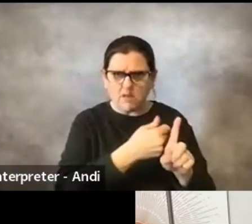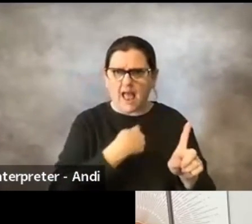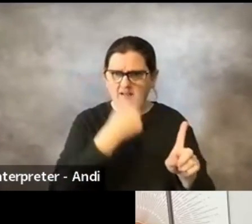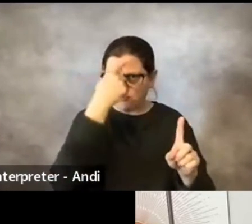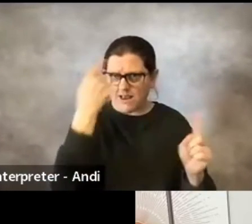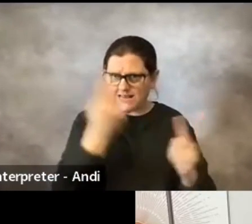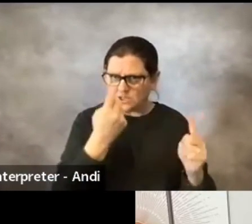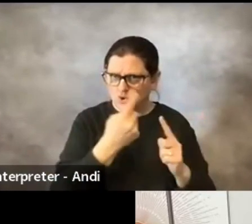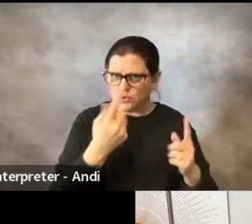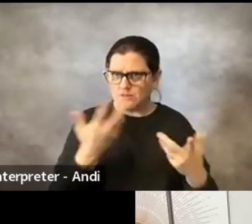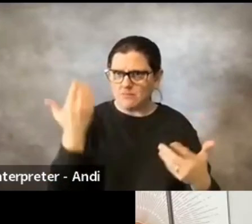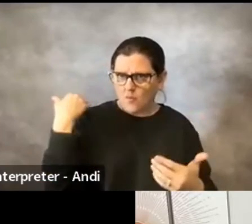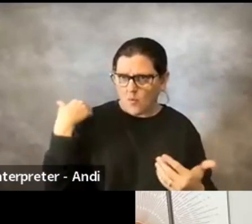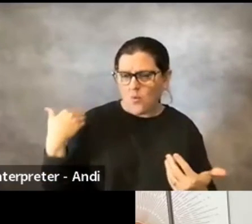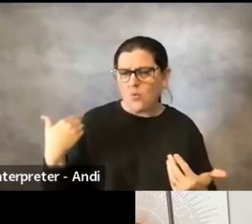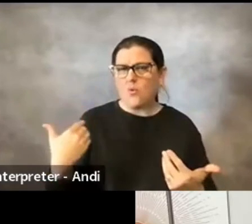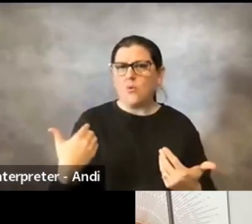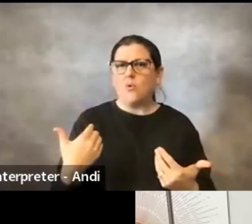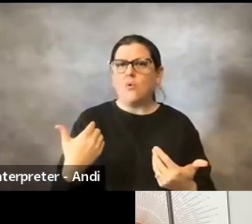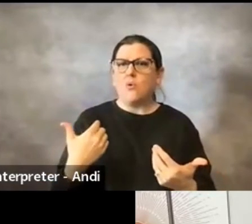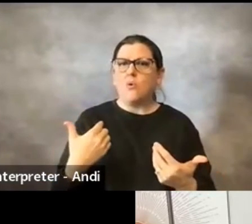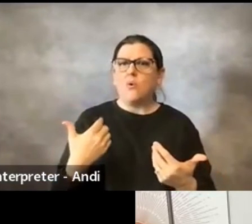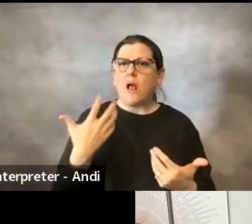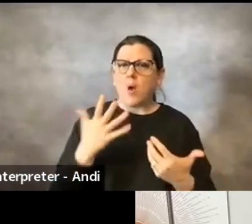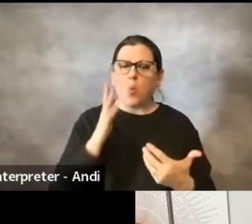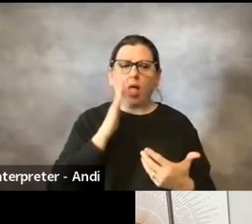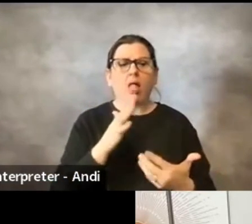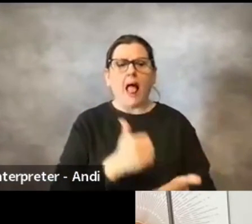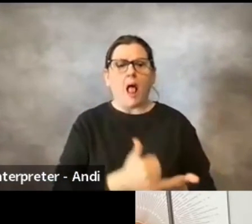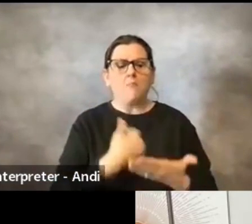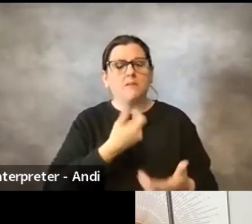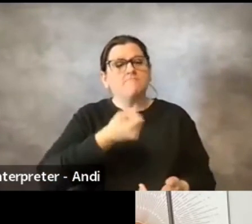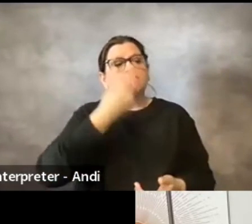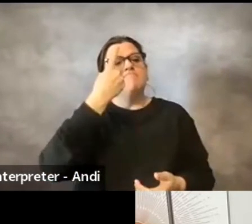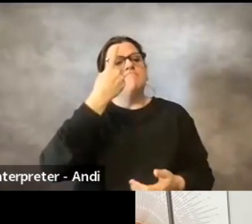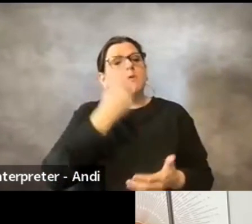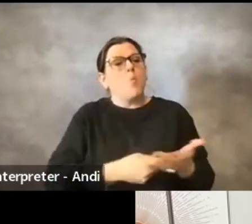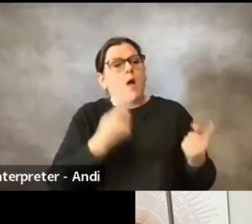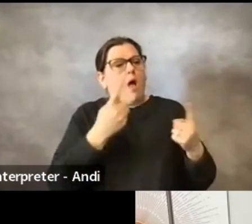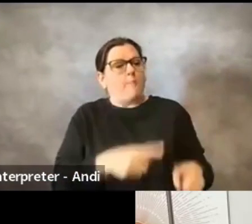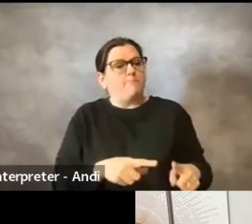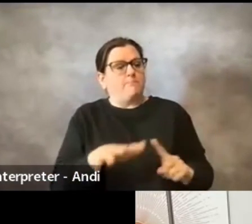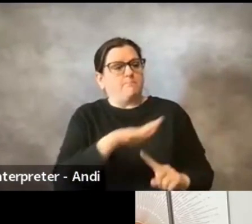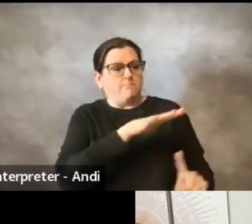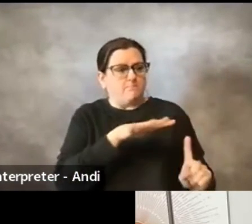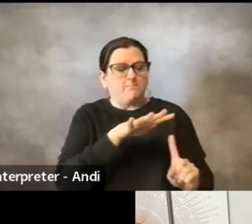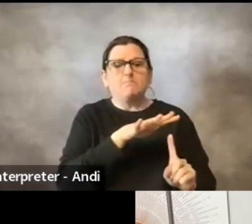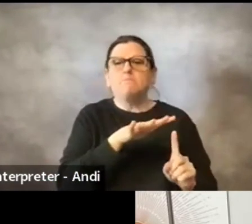experienced a brain injury in the past, that might explain some of the what you're seeing in the moment. But that gets really tricky. When you're